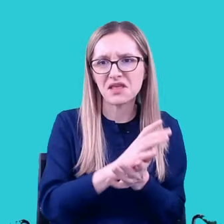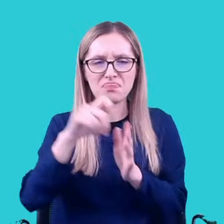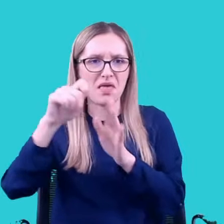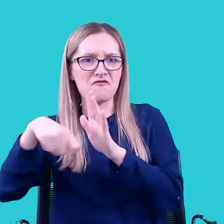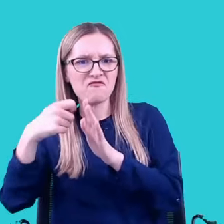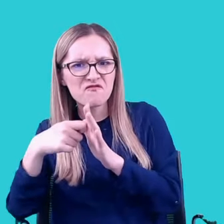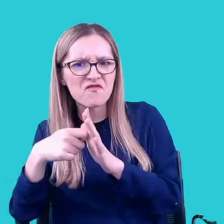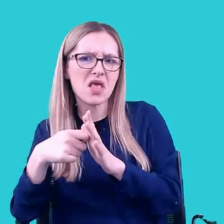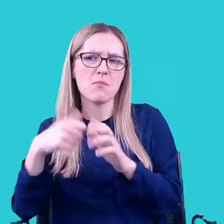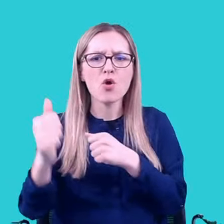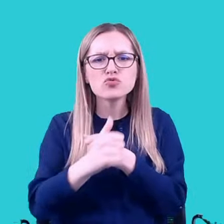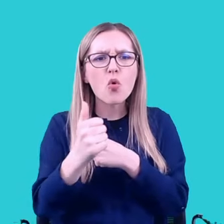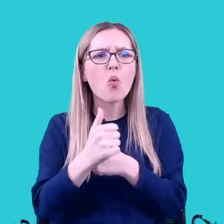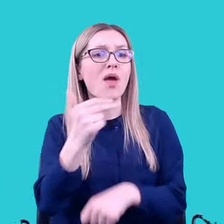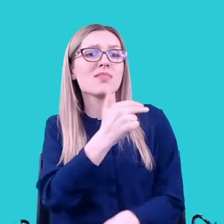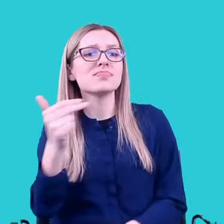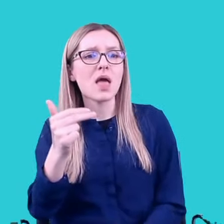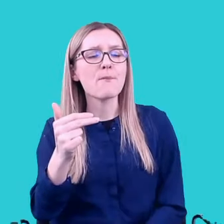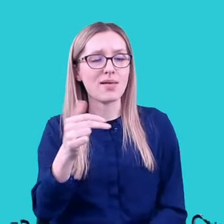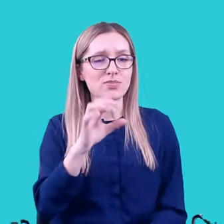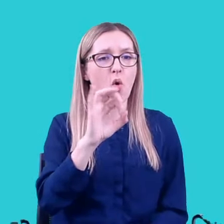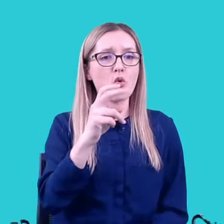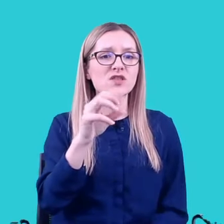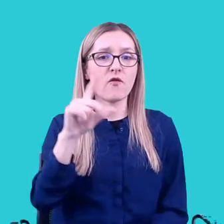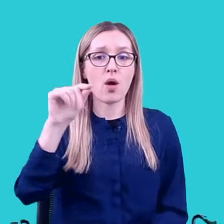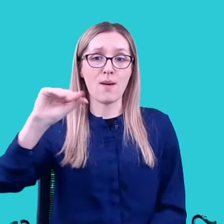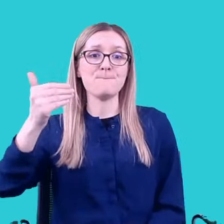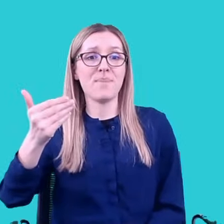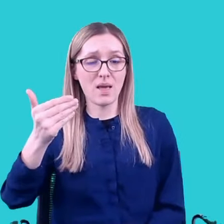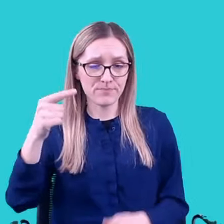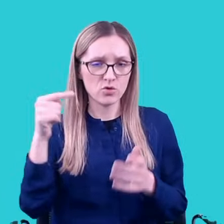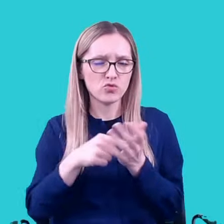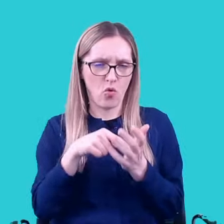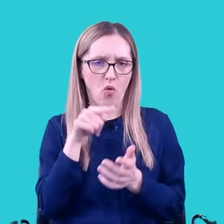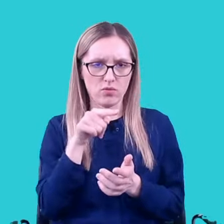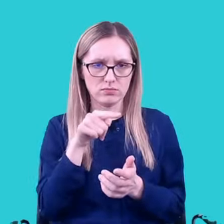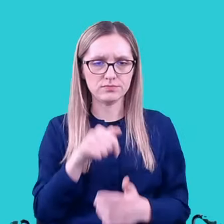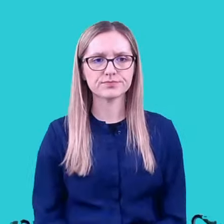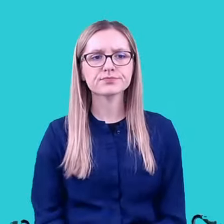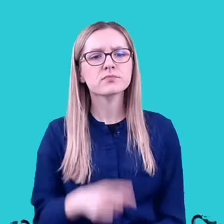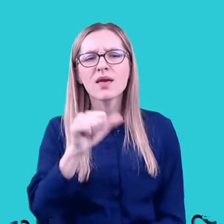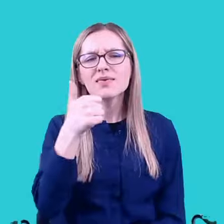usually one specific type of these cells is mentioned,